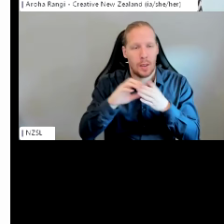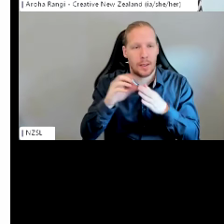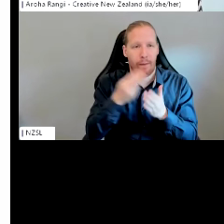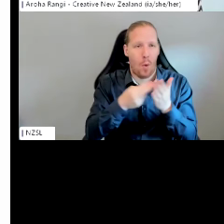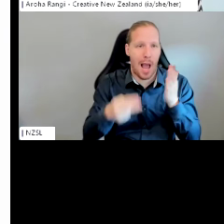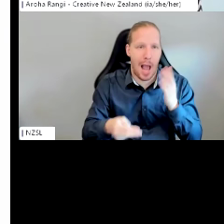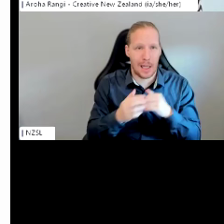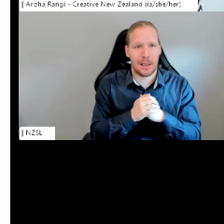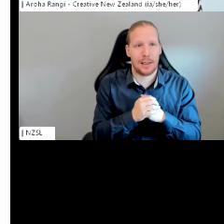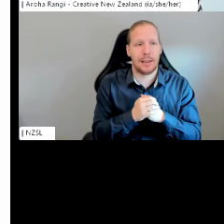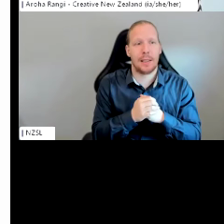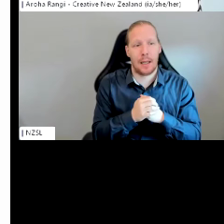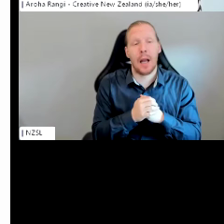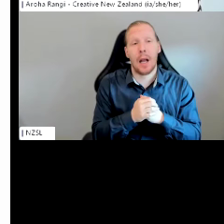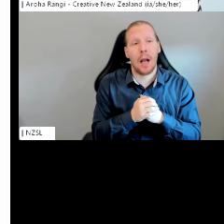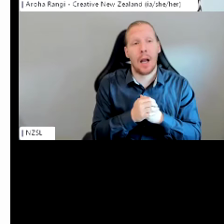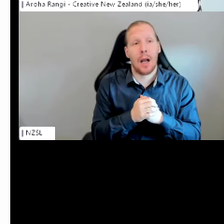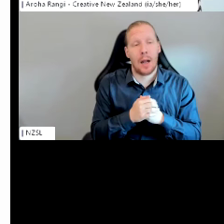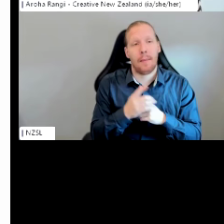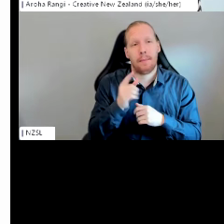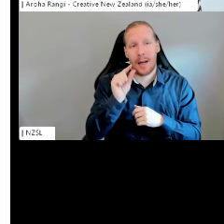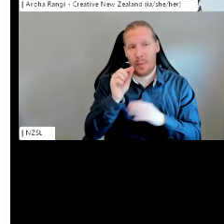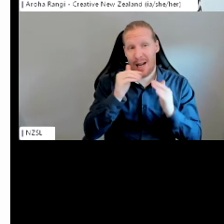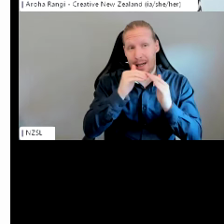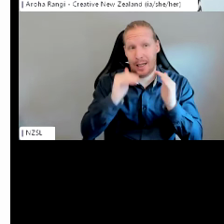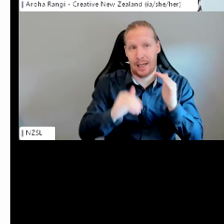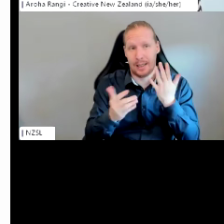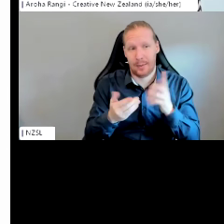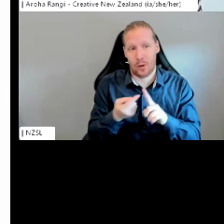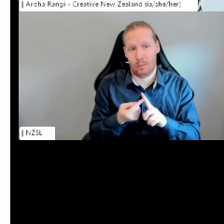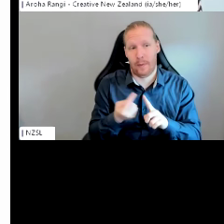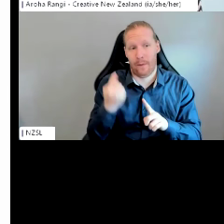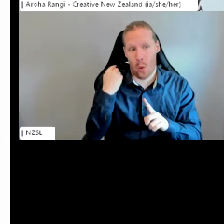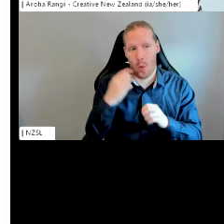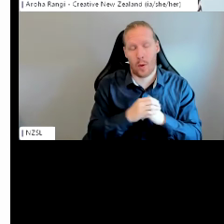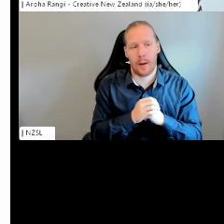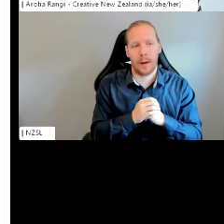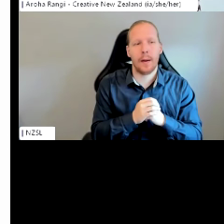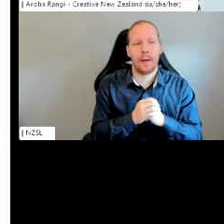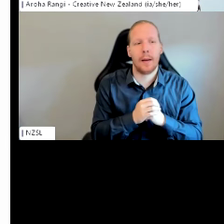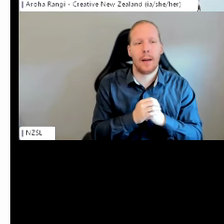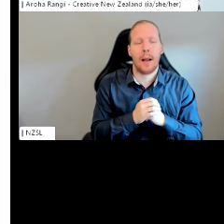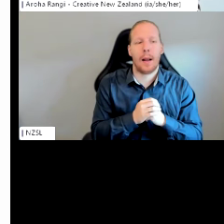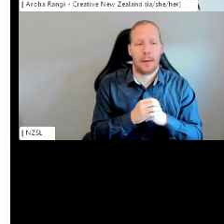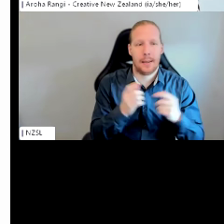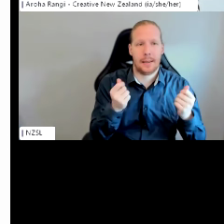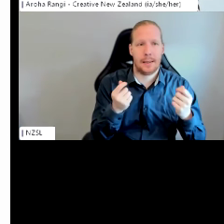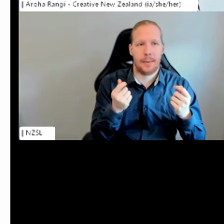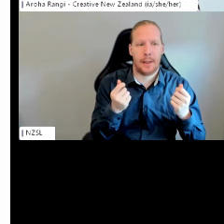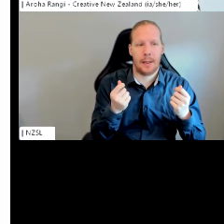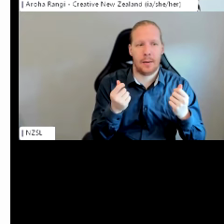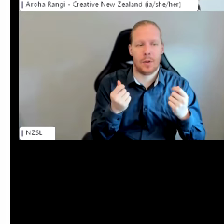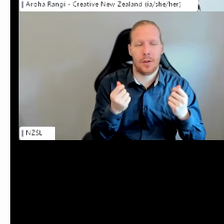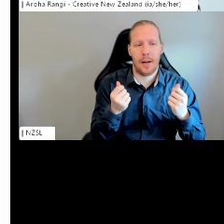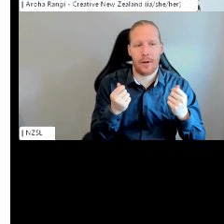than it was previously. Um adjusted for inflation, spending has declined slightly compared to 2020.